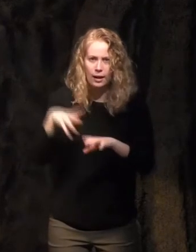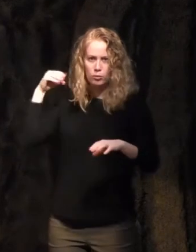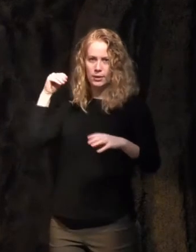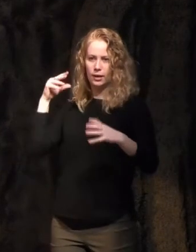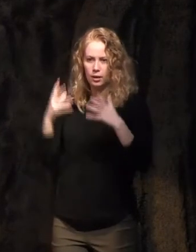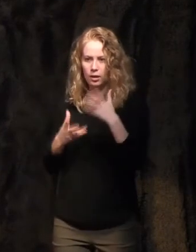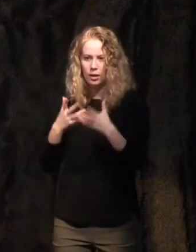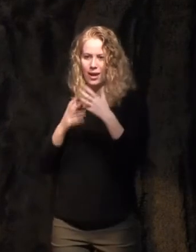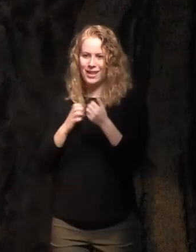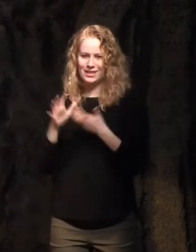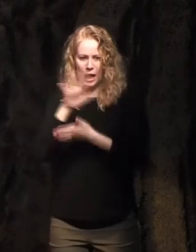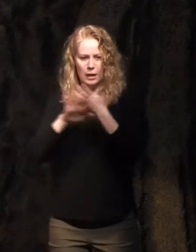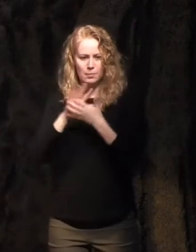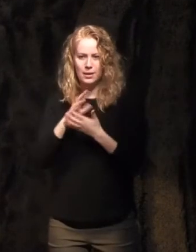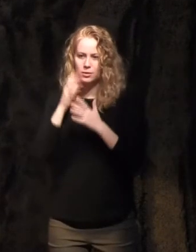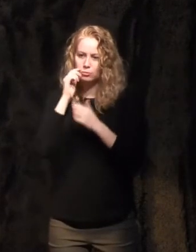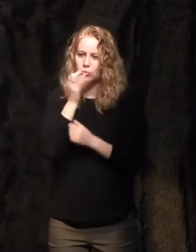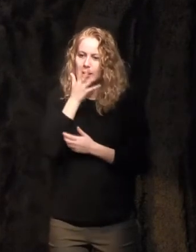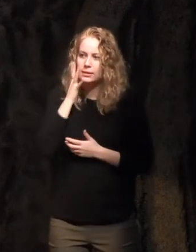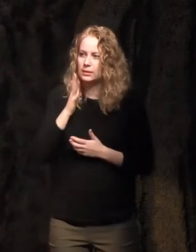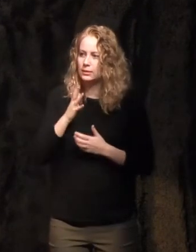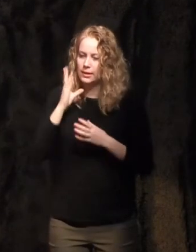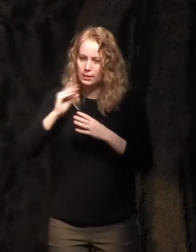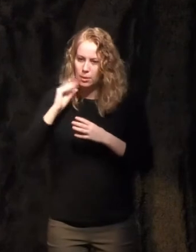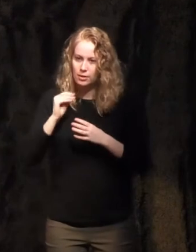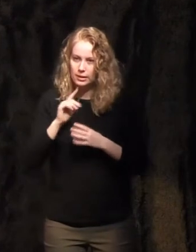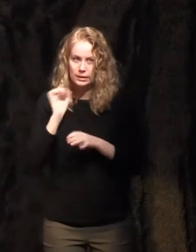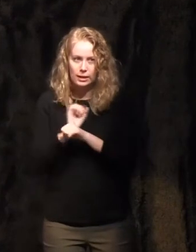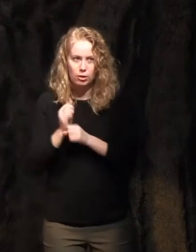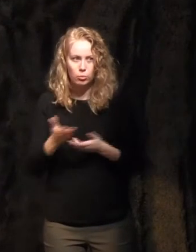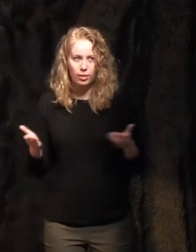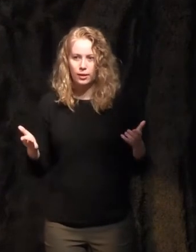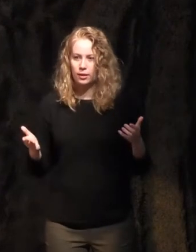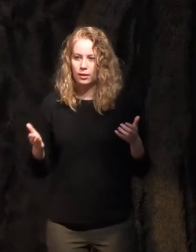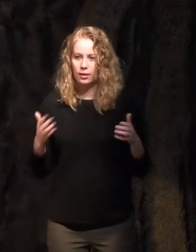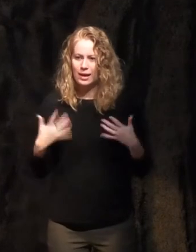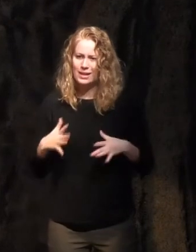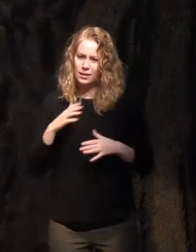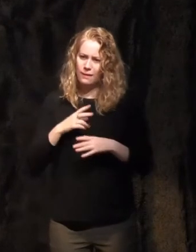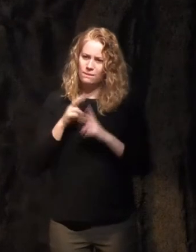It's the mixed race experience that's now an actual thing. It's a very work in progress place to be.